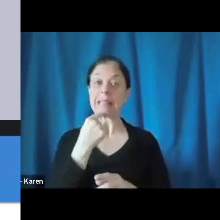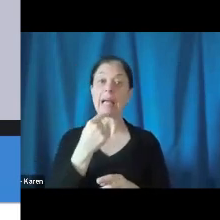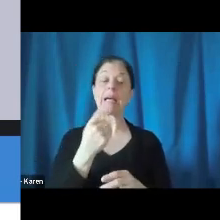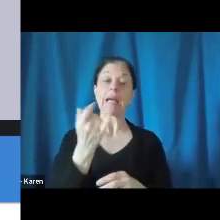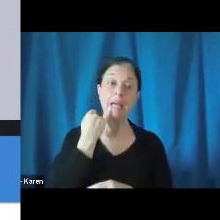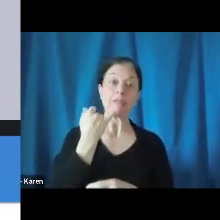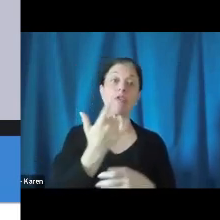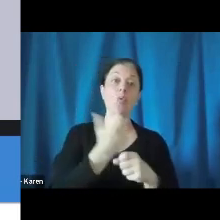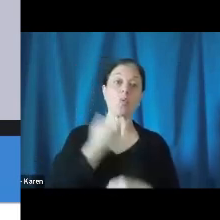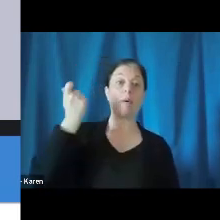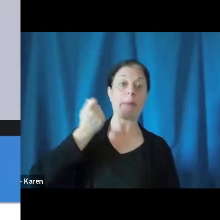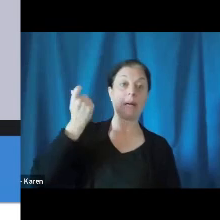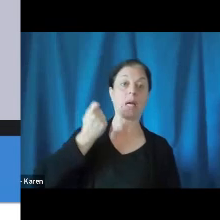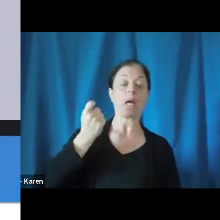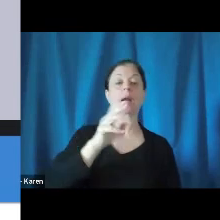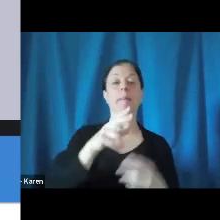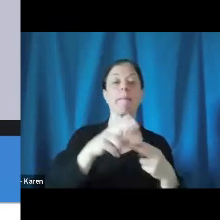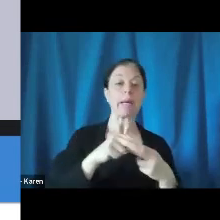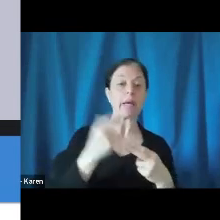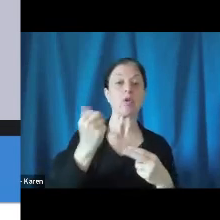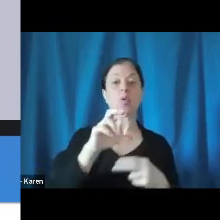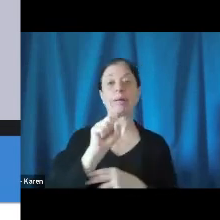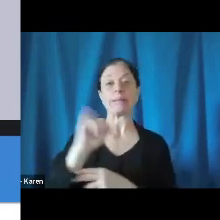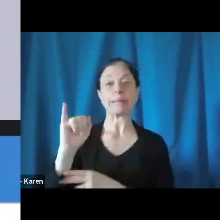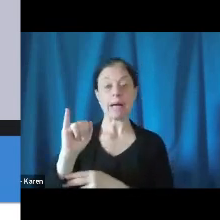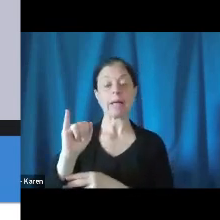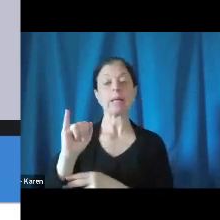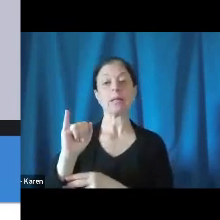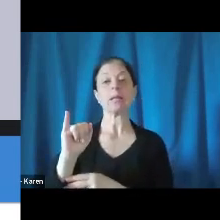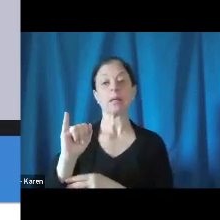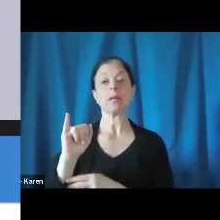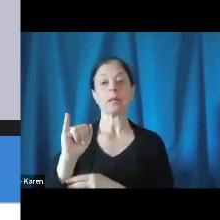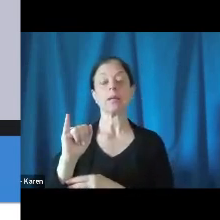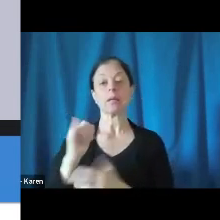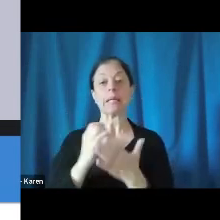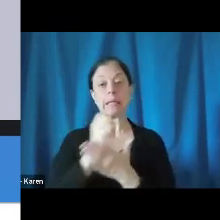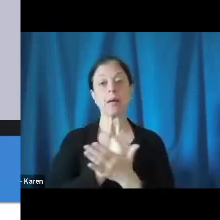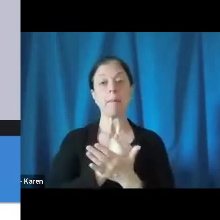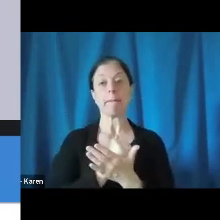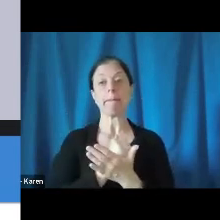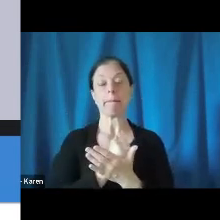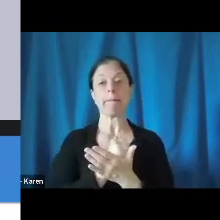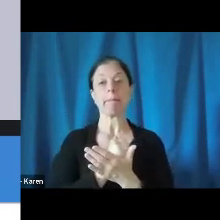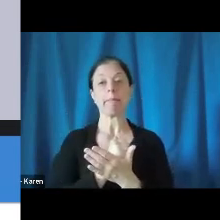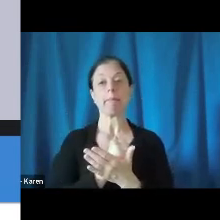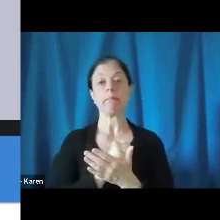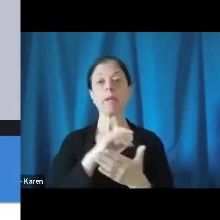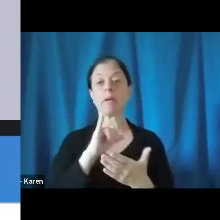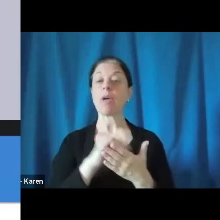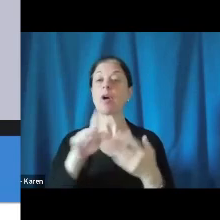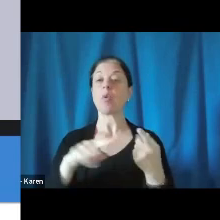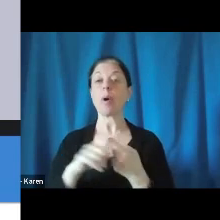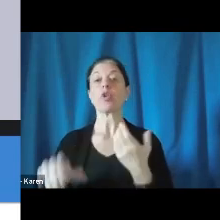their home with personal care aids. And there's marriage inequality. If you